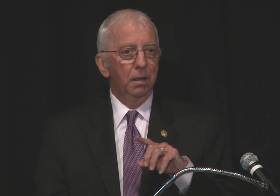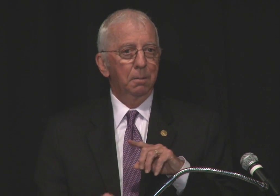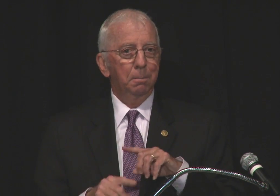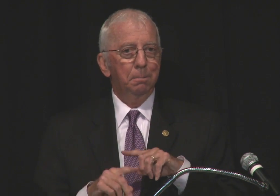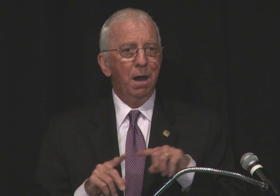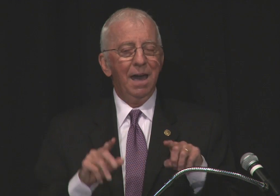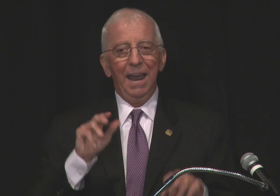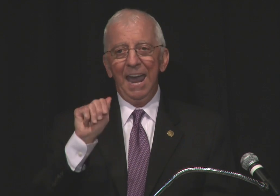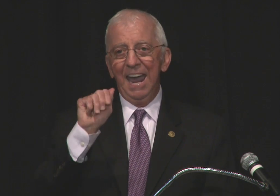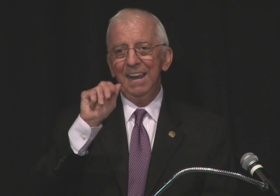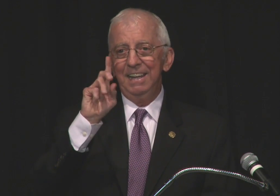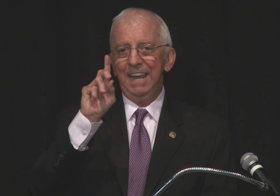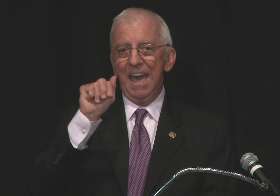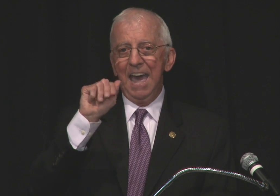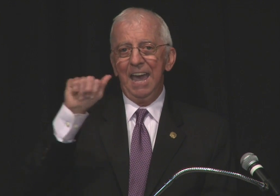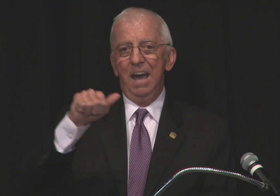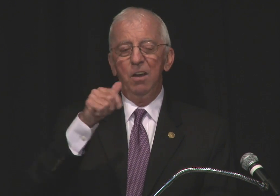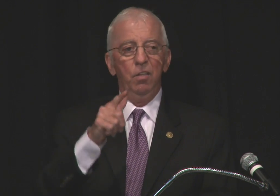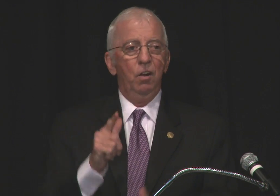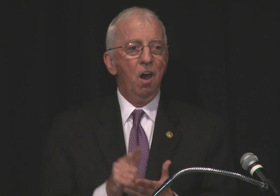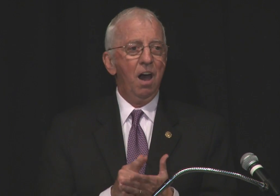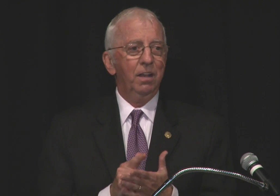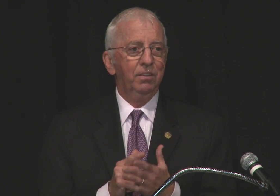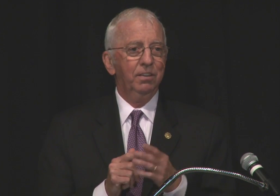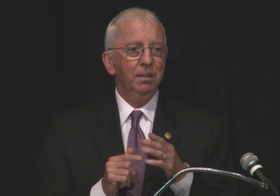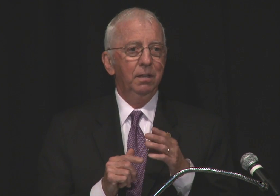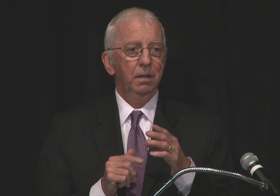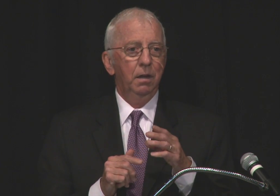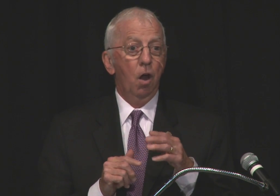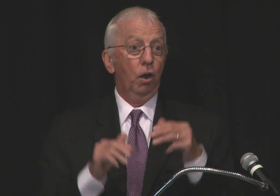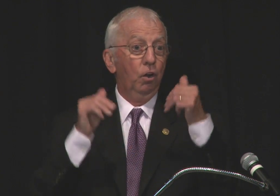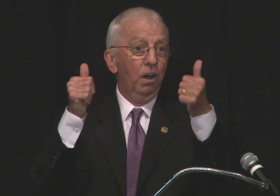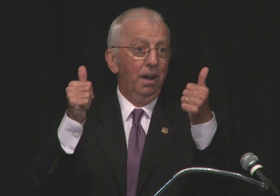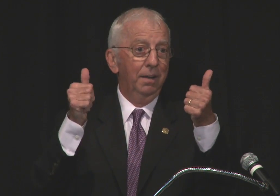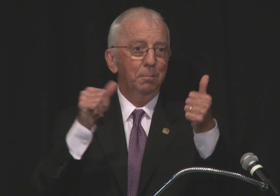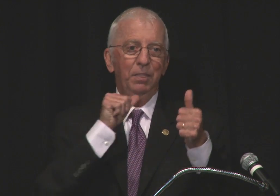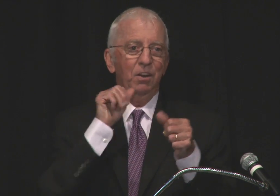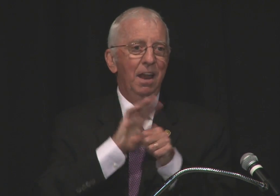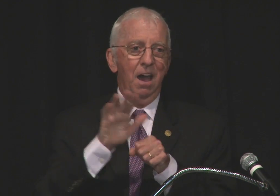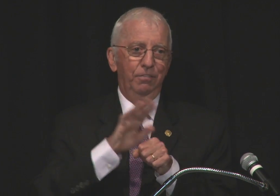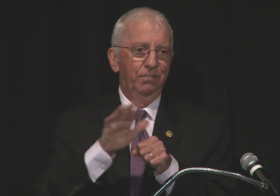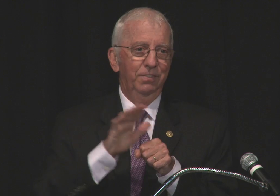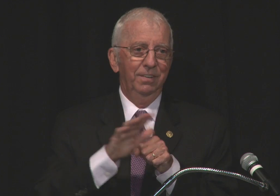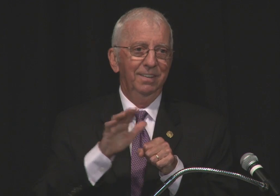But ADA and other laws are good but they're not enough.